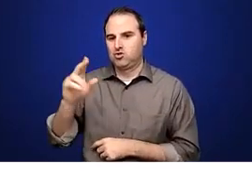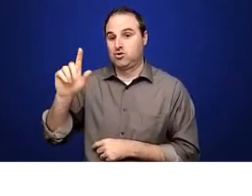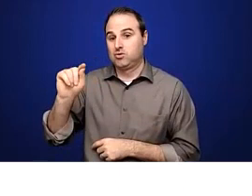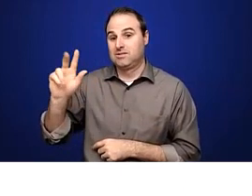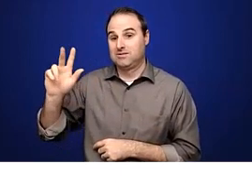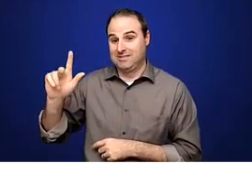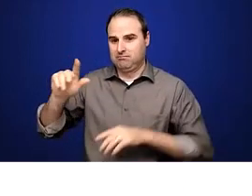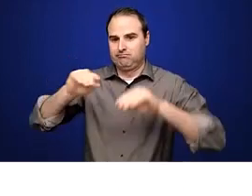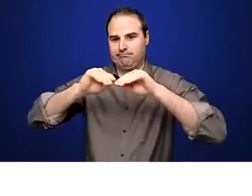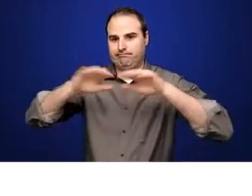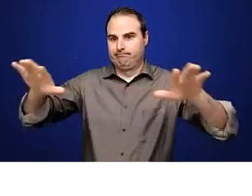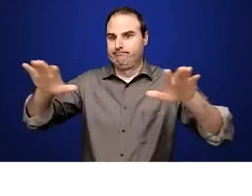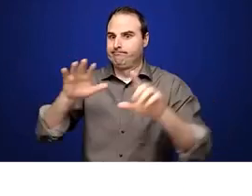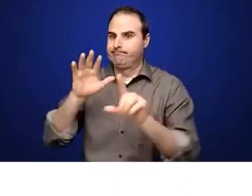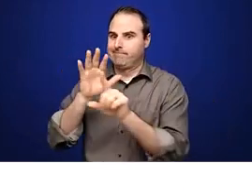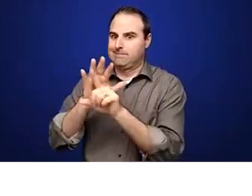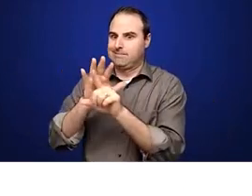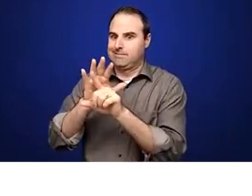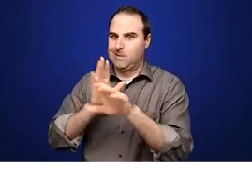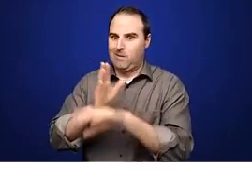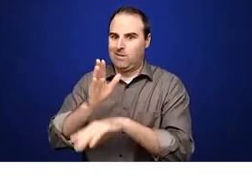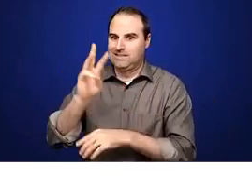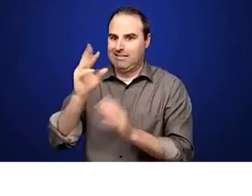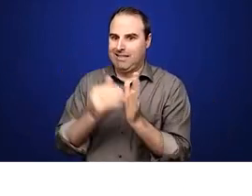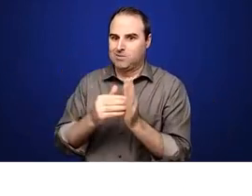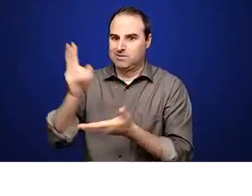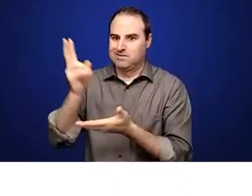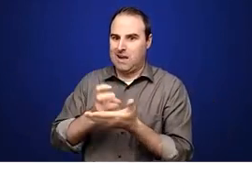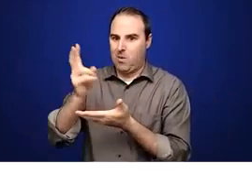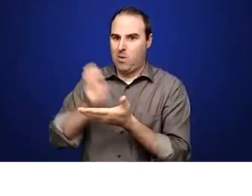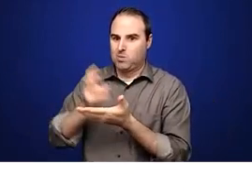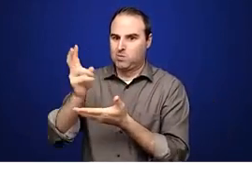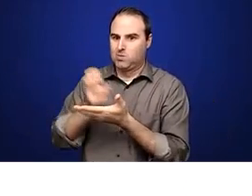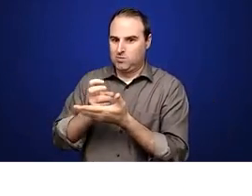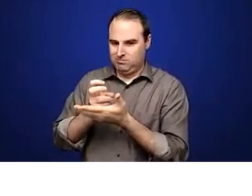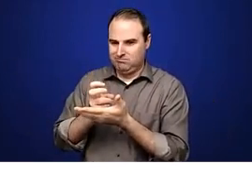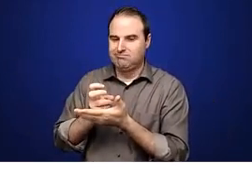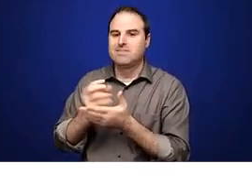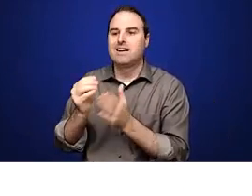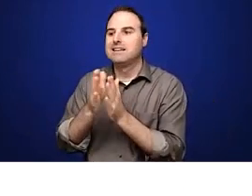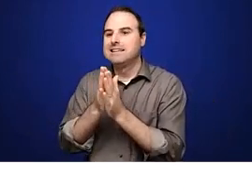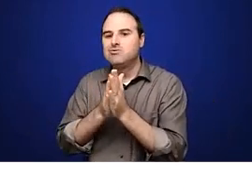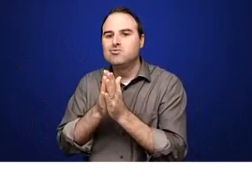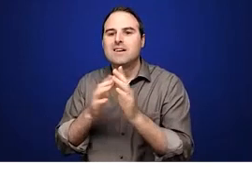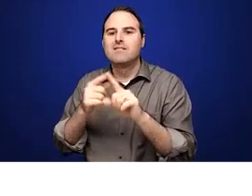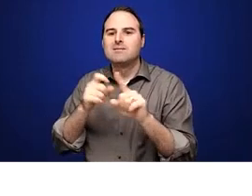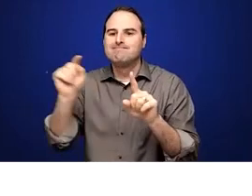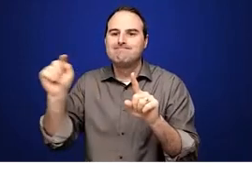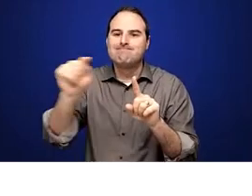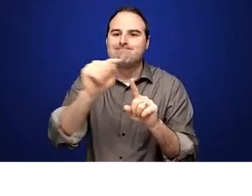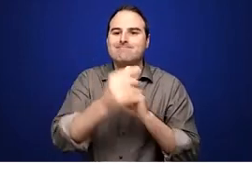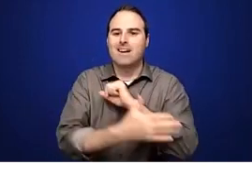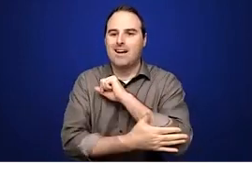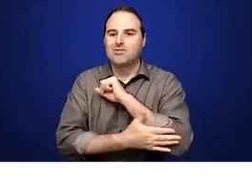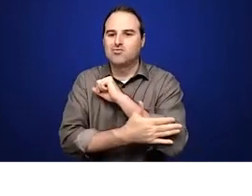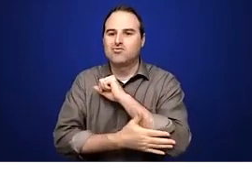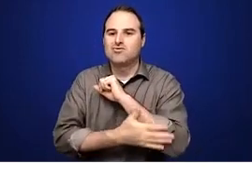Since then, we've had over 6,000 downloads of the tool and interest from several countries outside of North America.